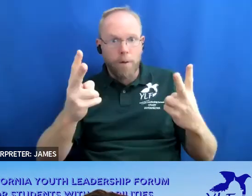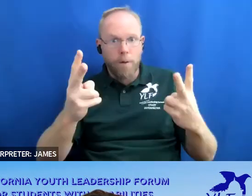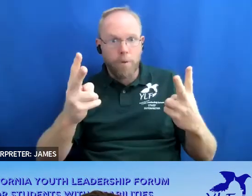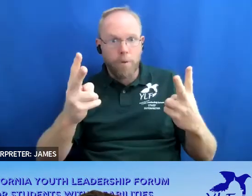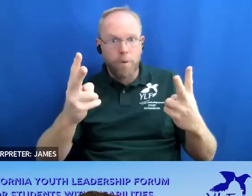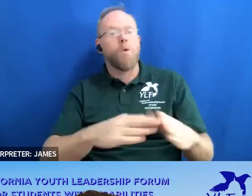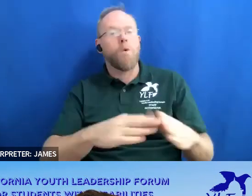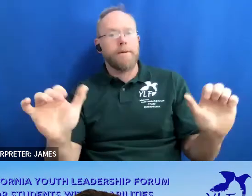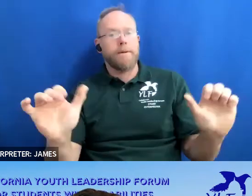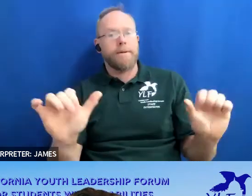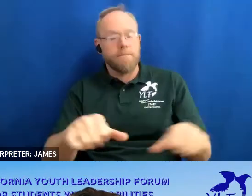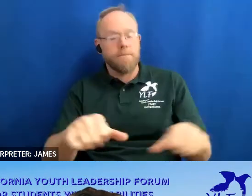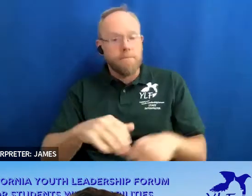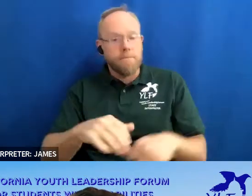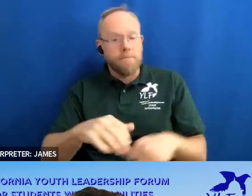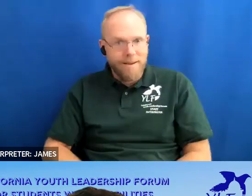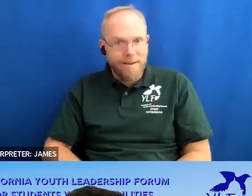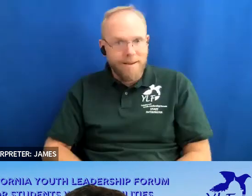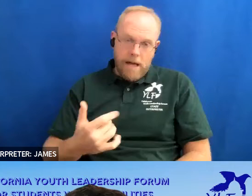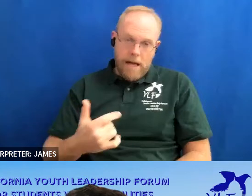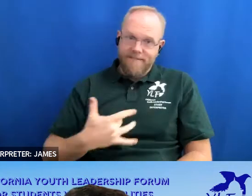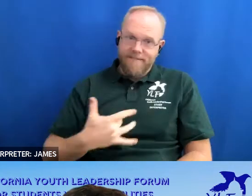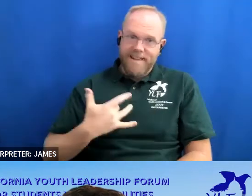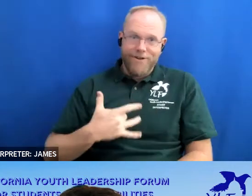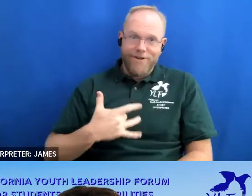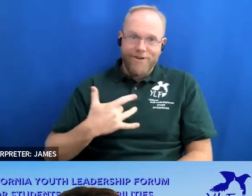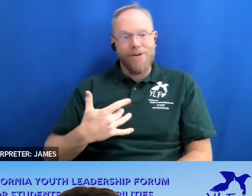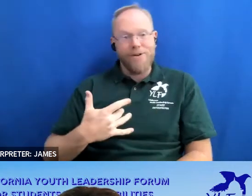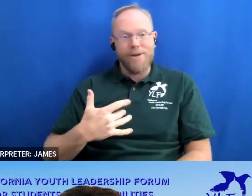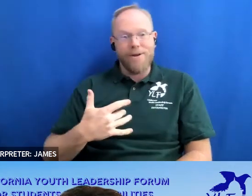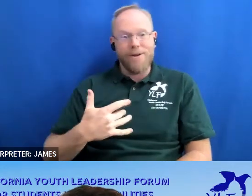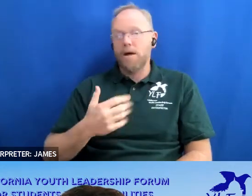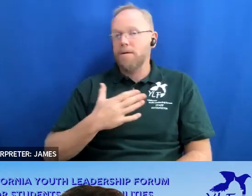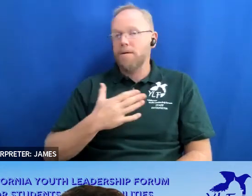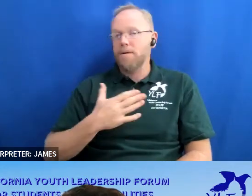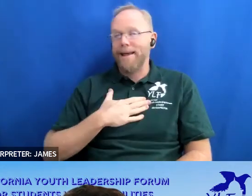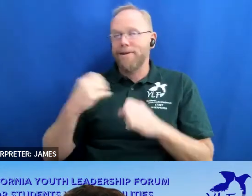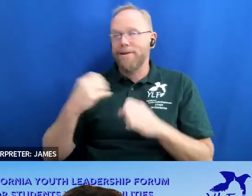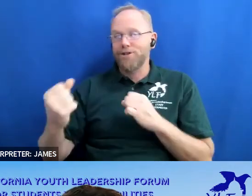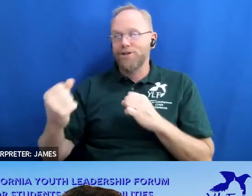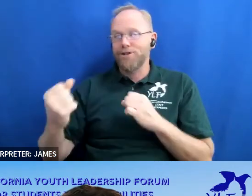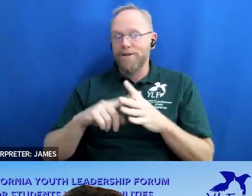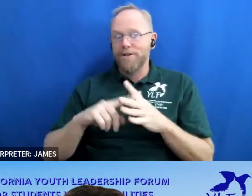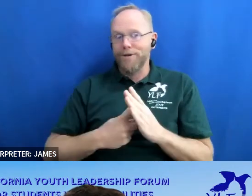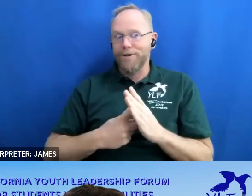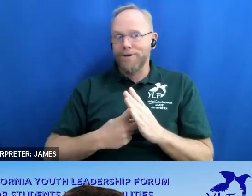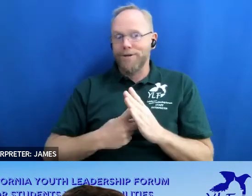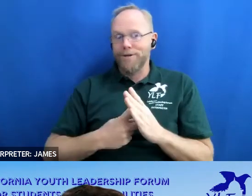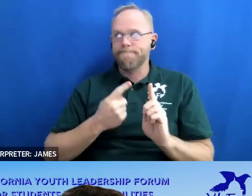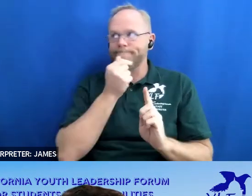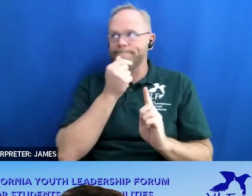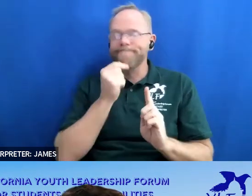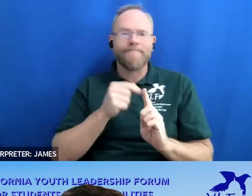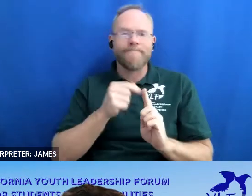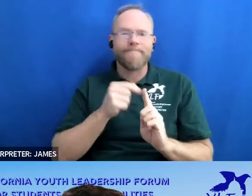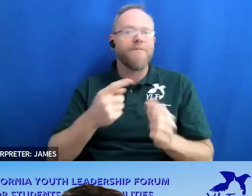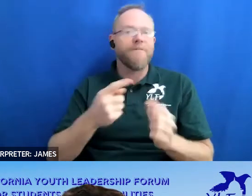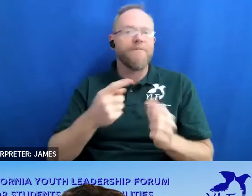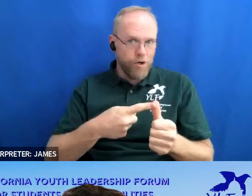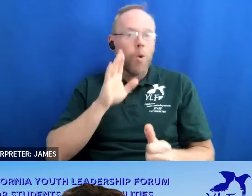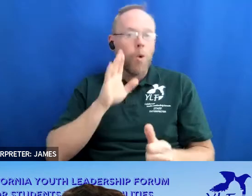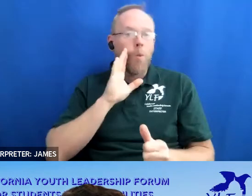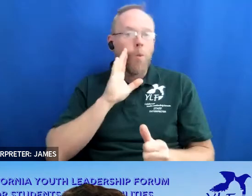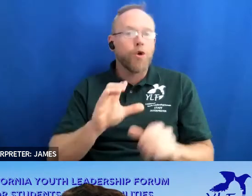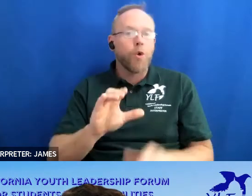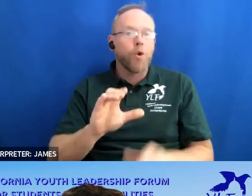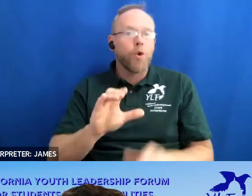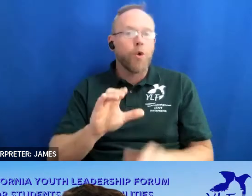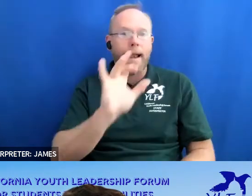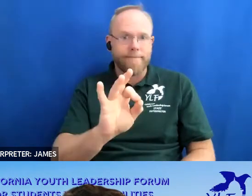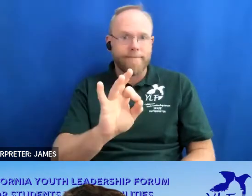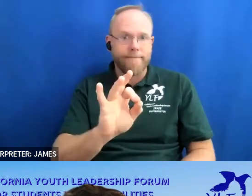so i'm thinking the cheer that i want to start off with is we'll do ylf uh or yelp yo as we like